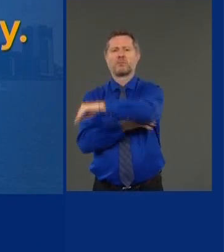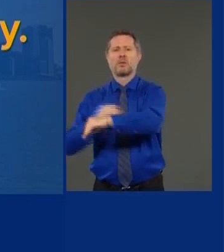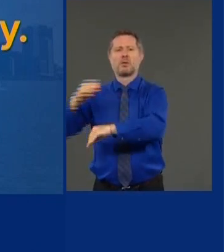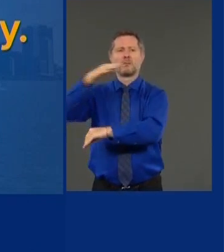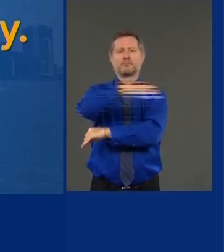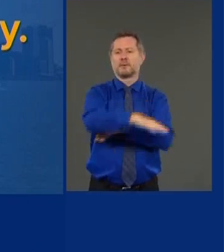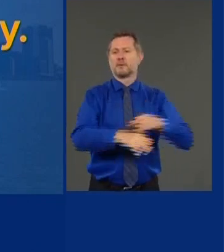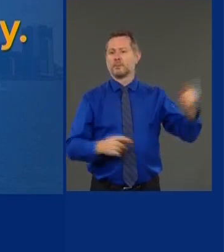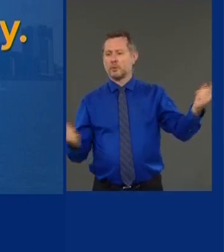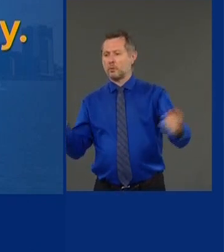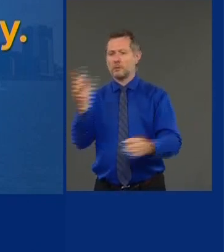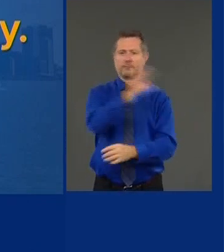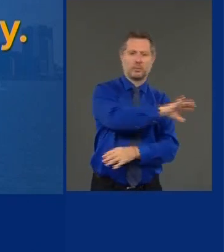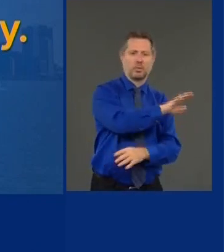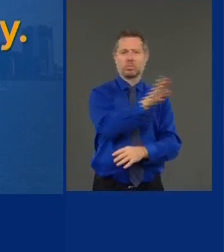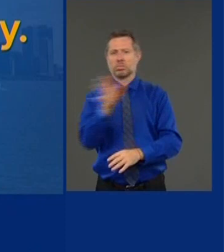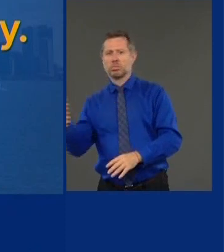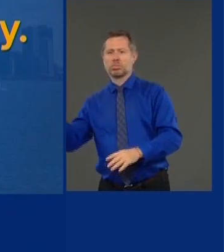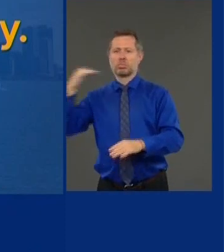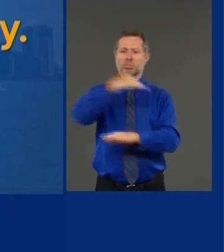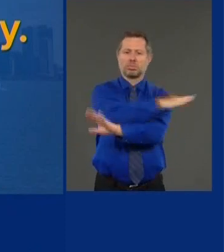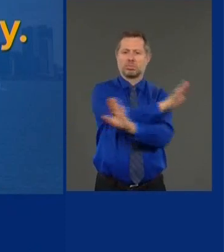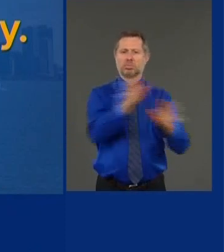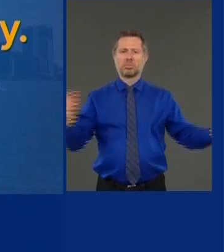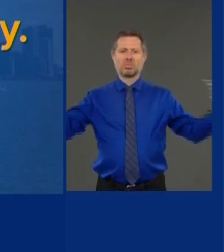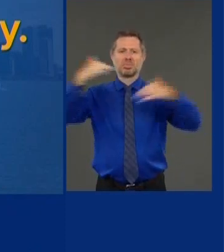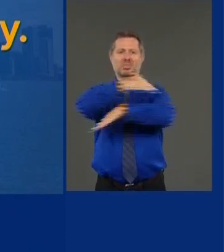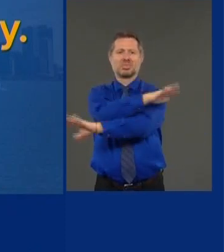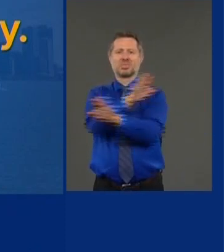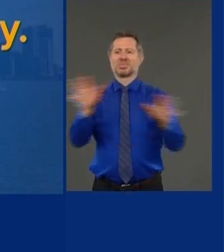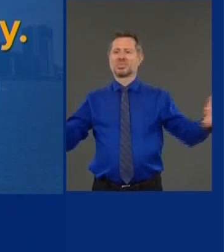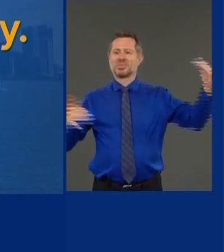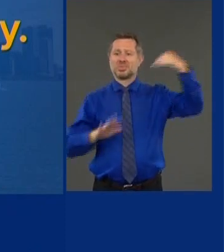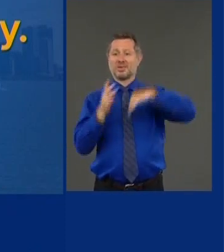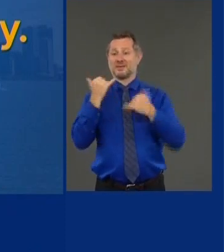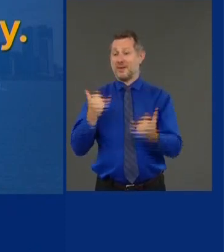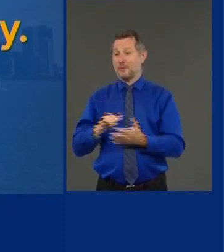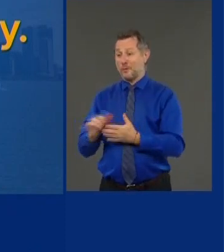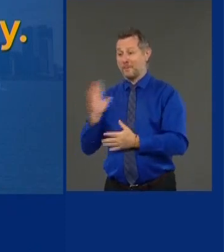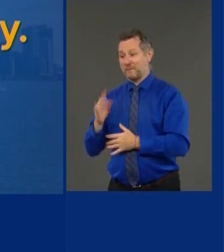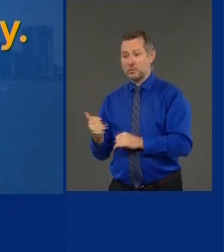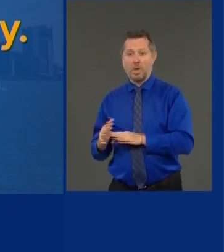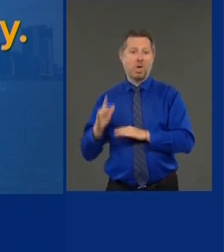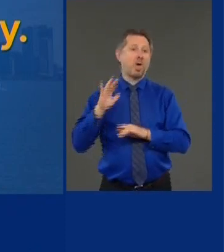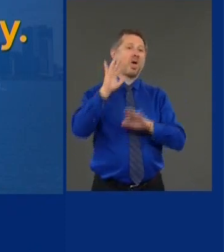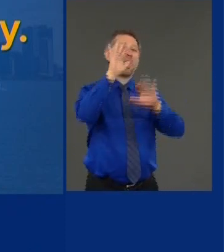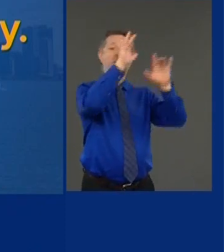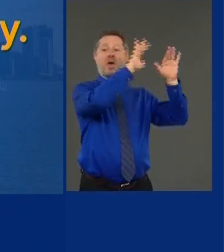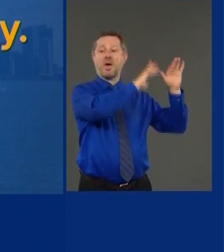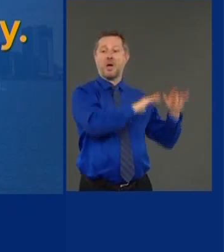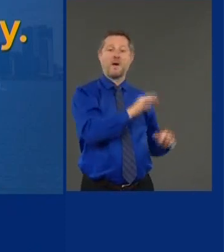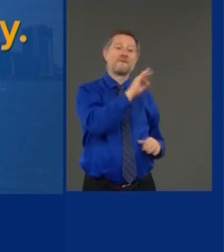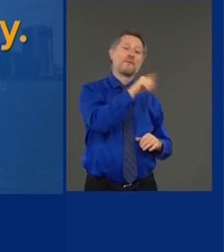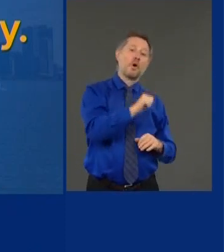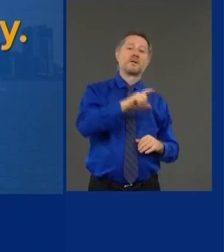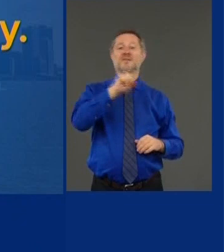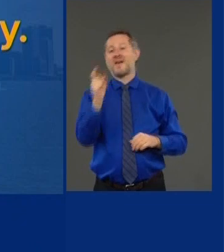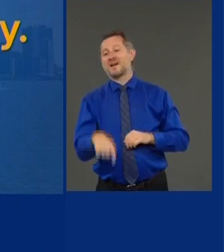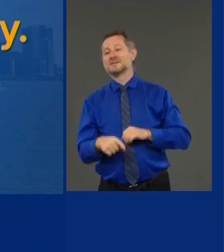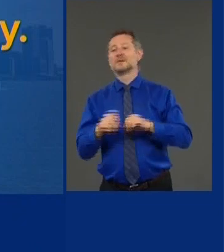THE RESET, COVID WILL NEVER END. AND IT WILL RICOCHET ACROSS THE COUNTRY. IT WILL JUST BOUNCE BACK AND FORTH.